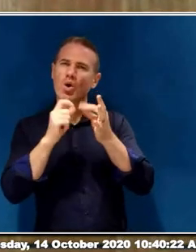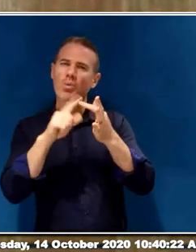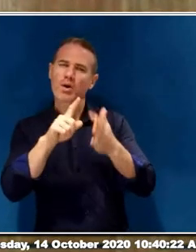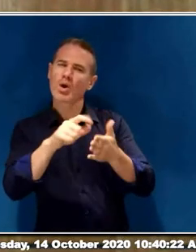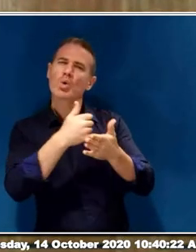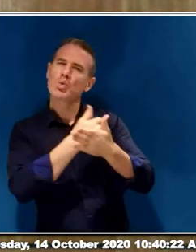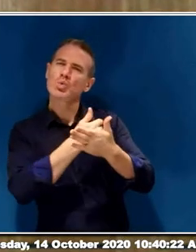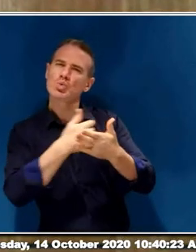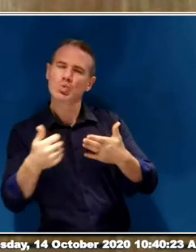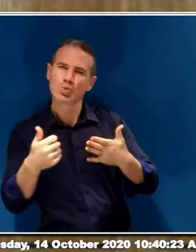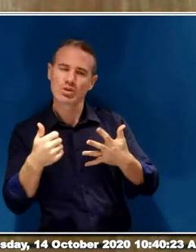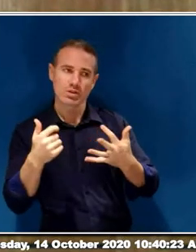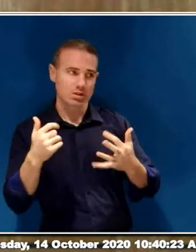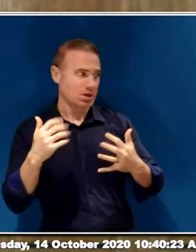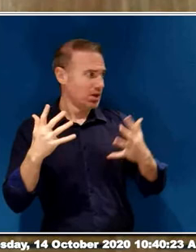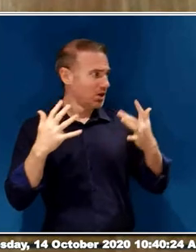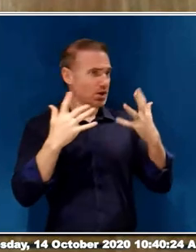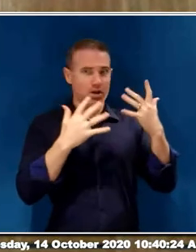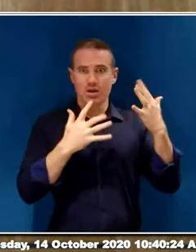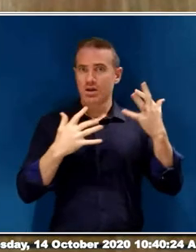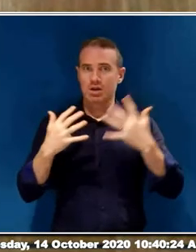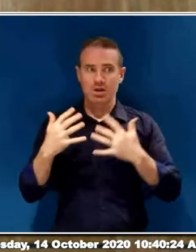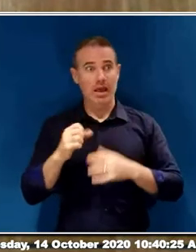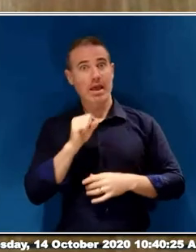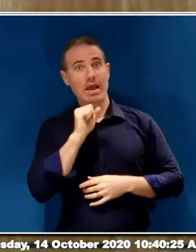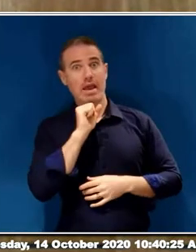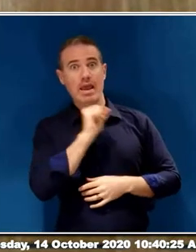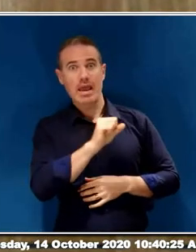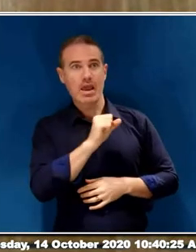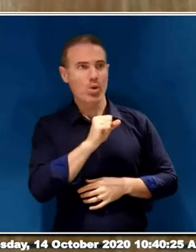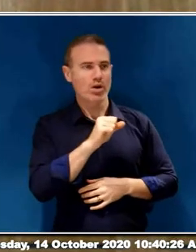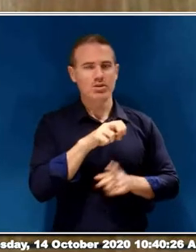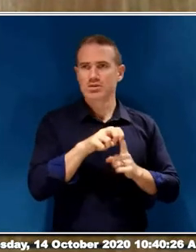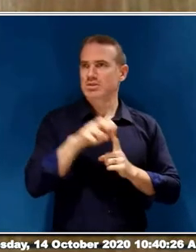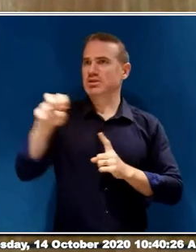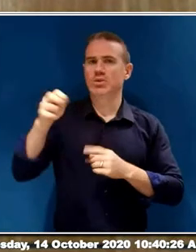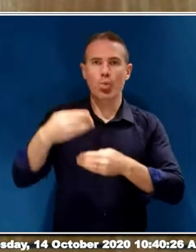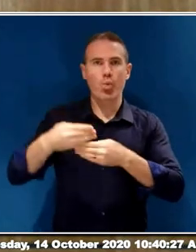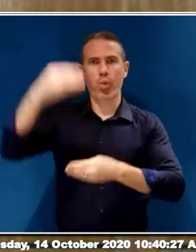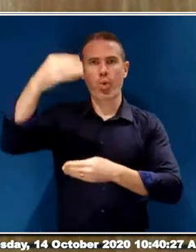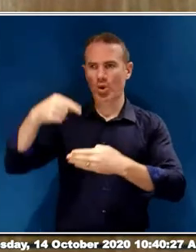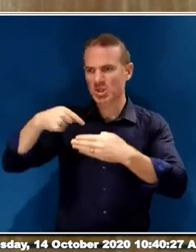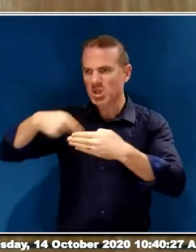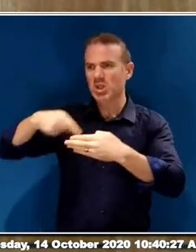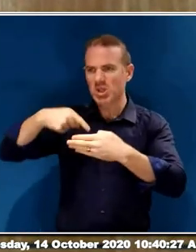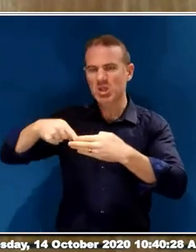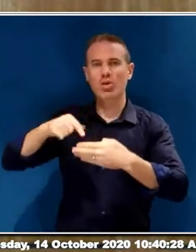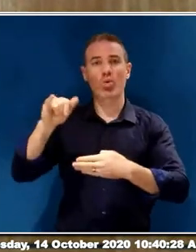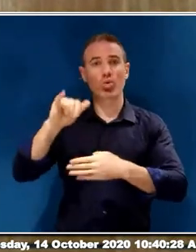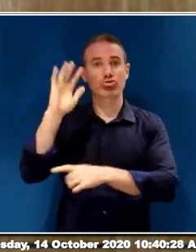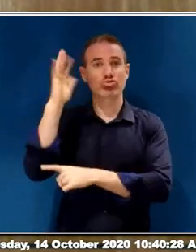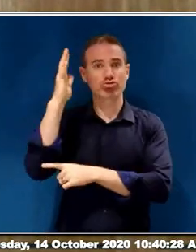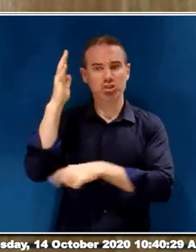a tree to kick, a wall to kick, or he will generally try to walk away from the situation.